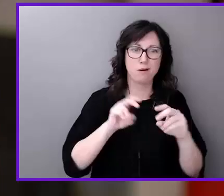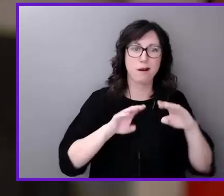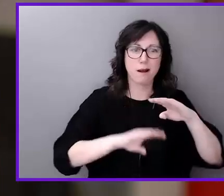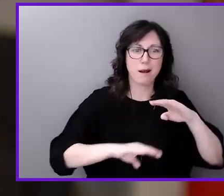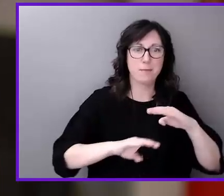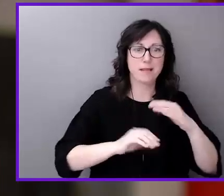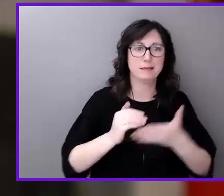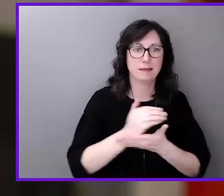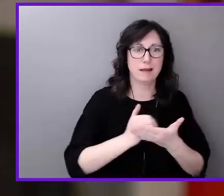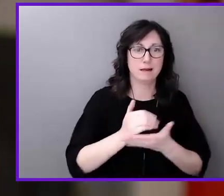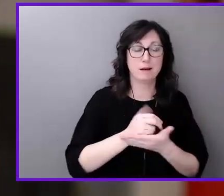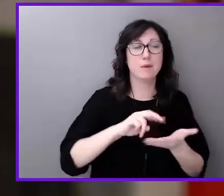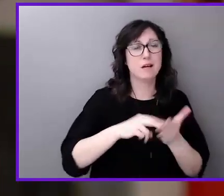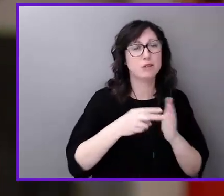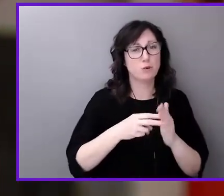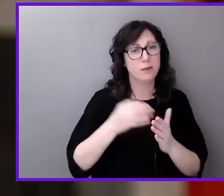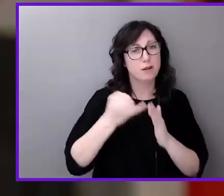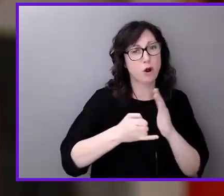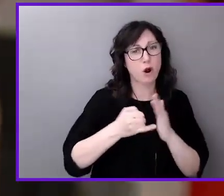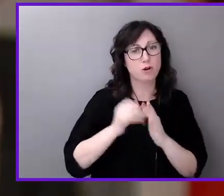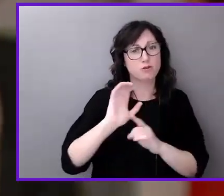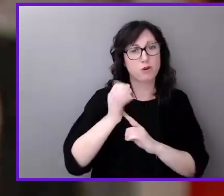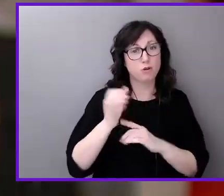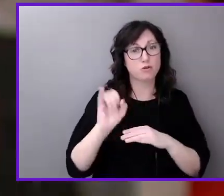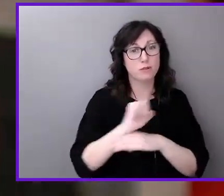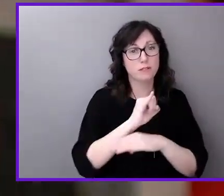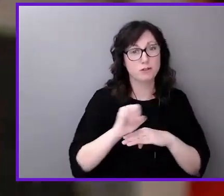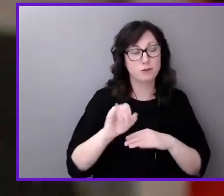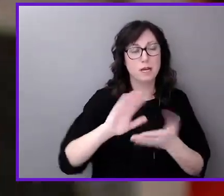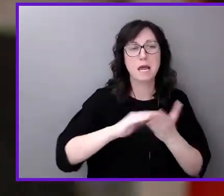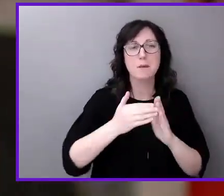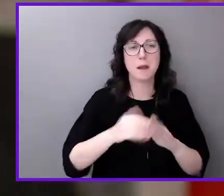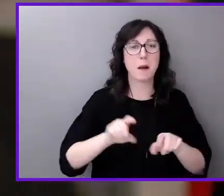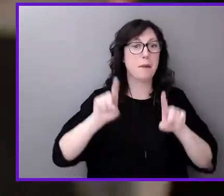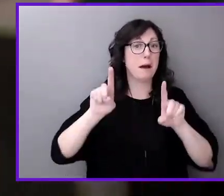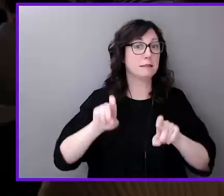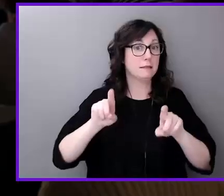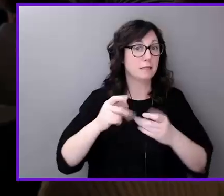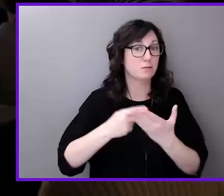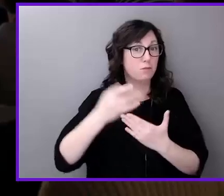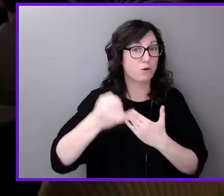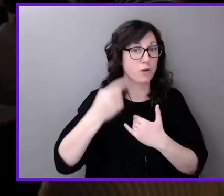industry can become a pilot project for CERB. Thank you.